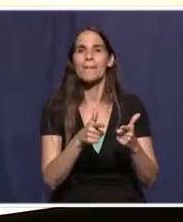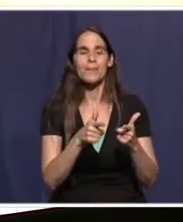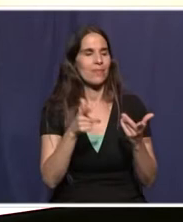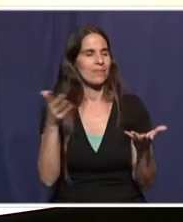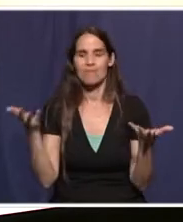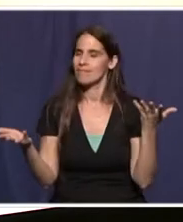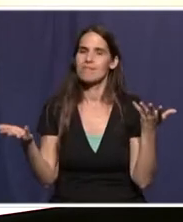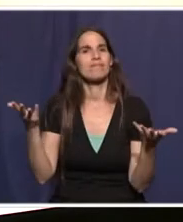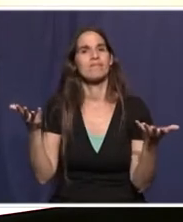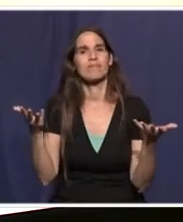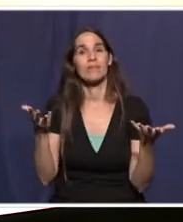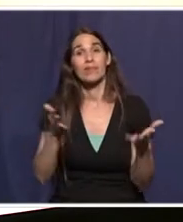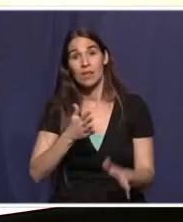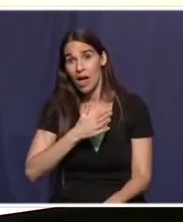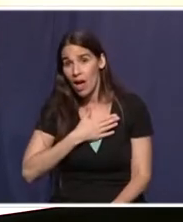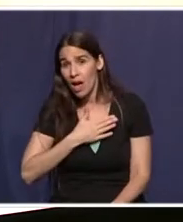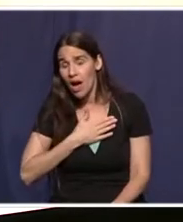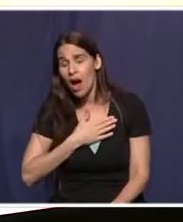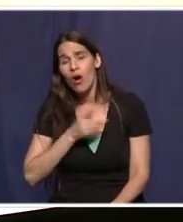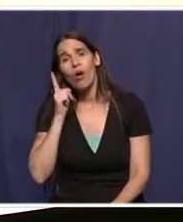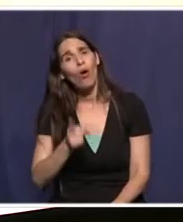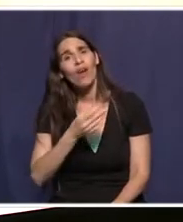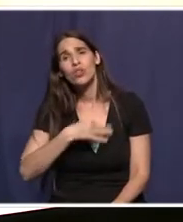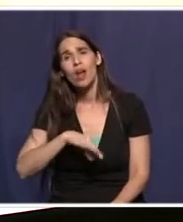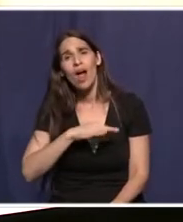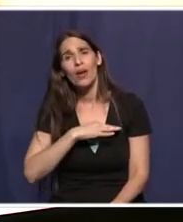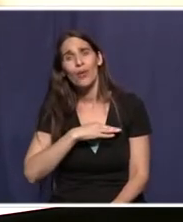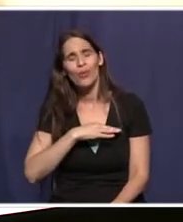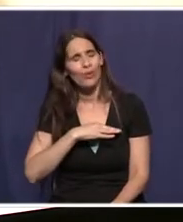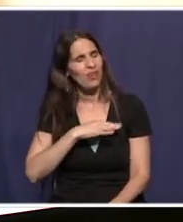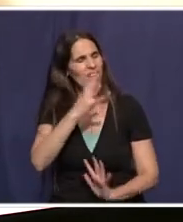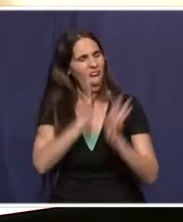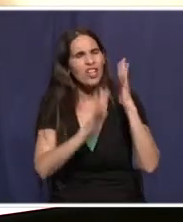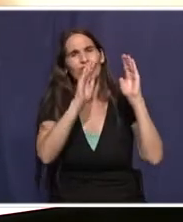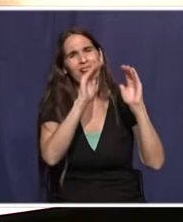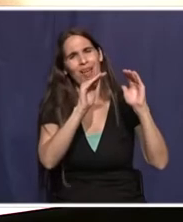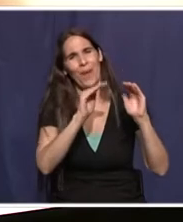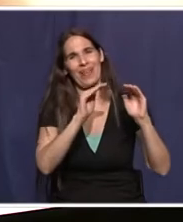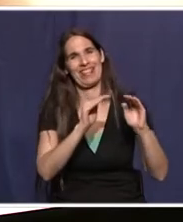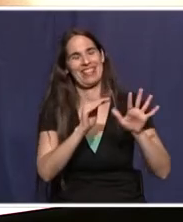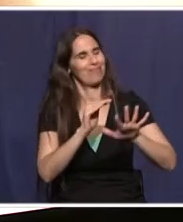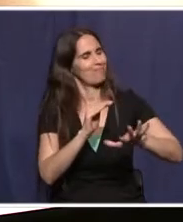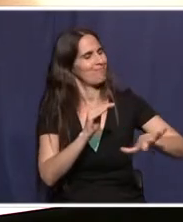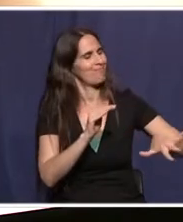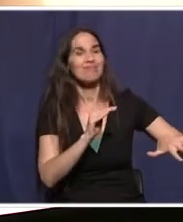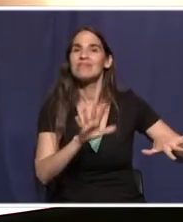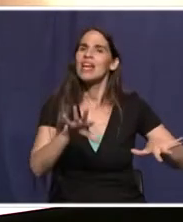It is incumbent on us to cool the flames, to find common ground rather than differences.